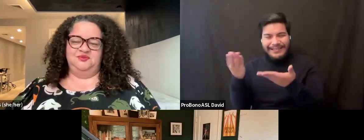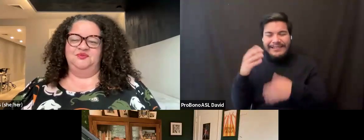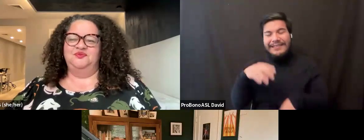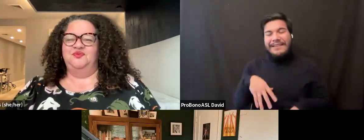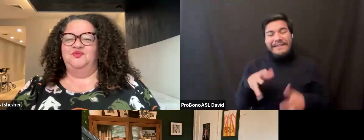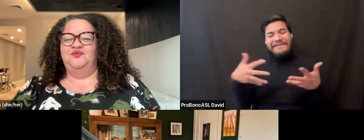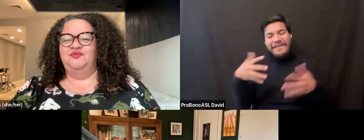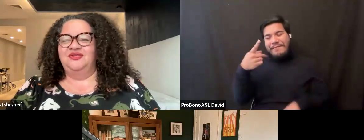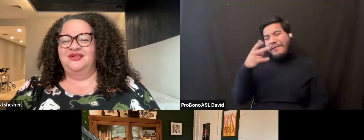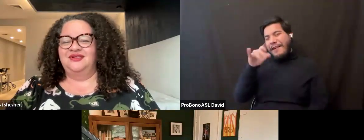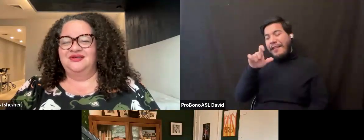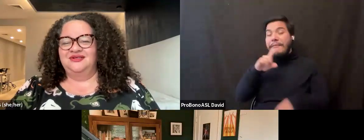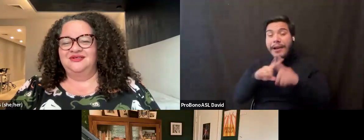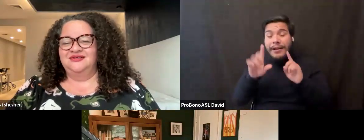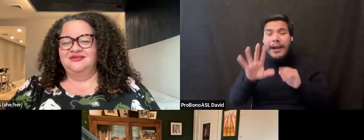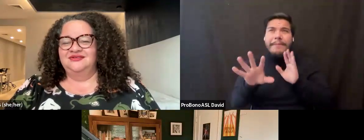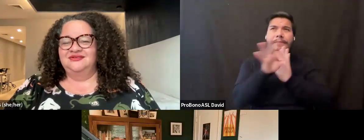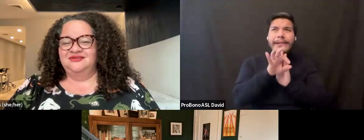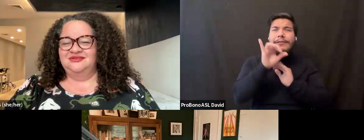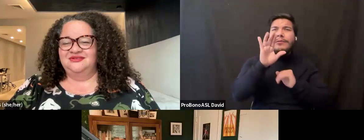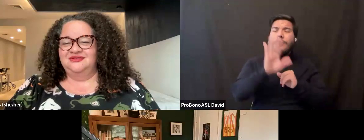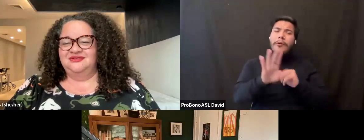And I picked your fat friend sort of out of a hat,